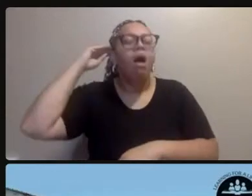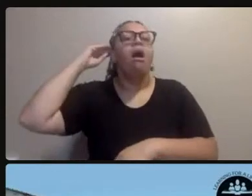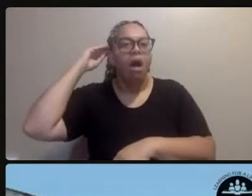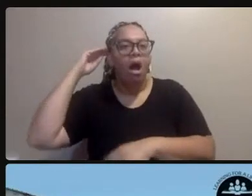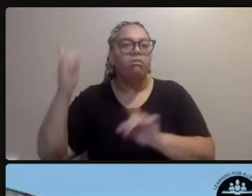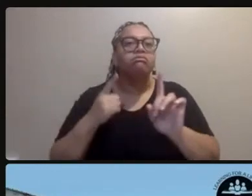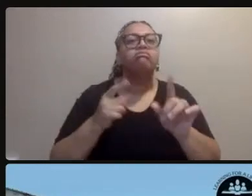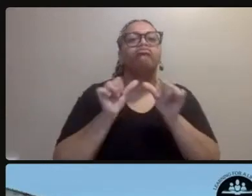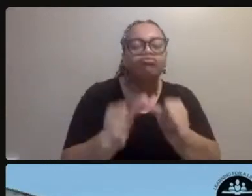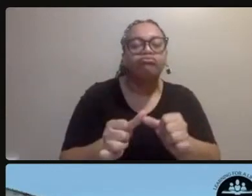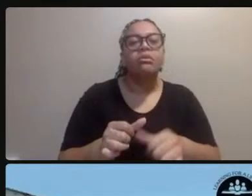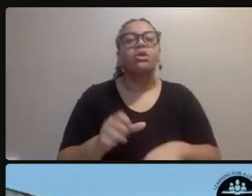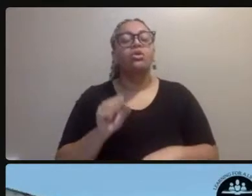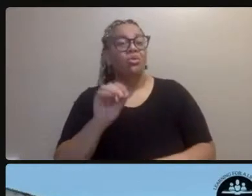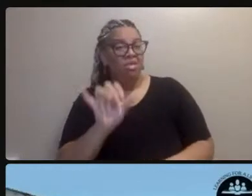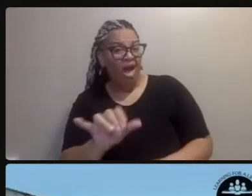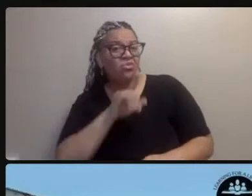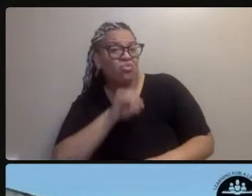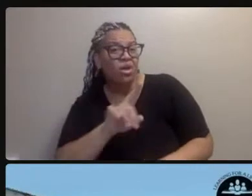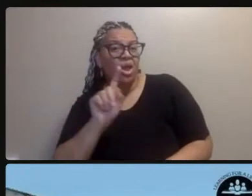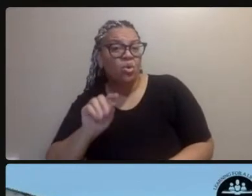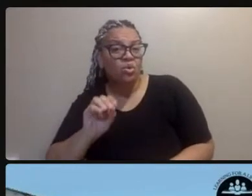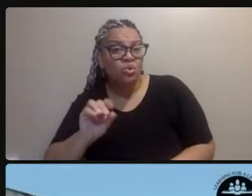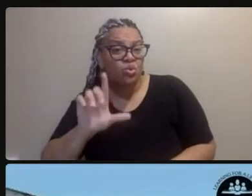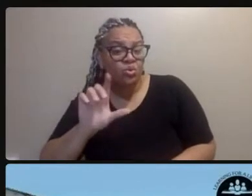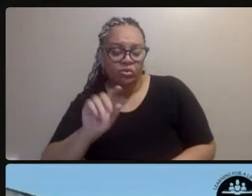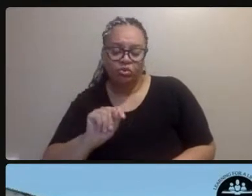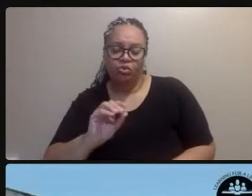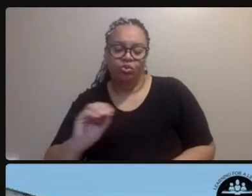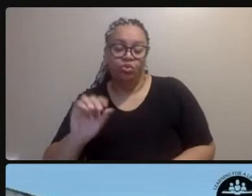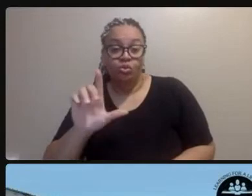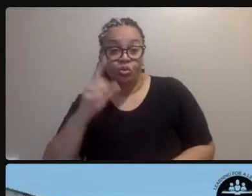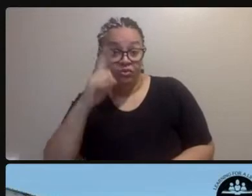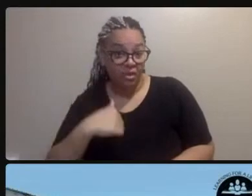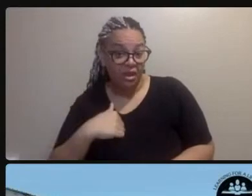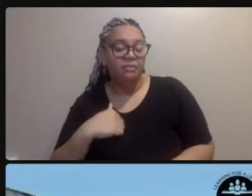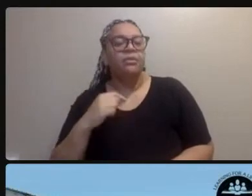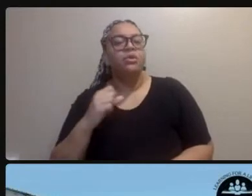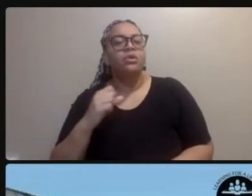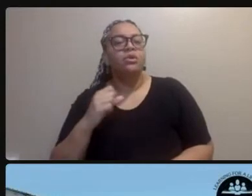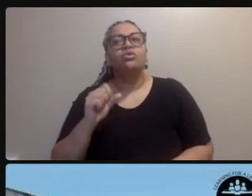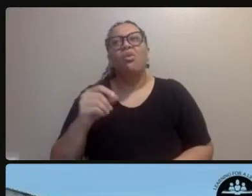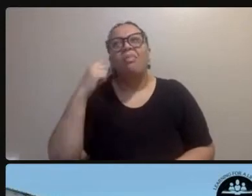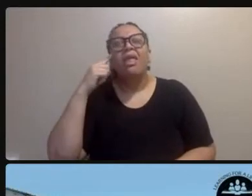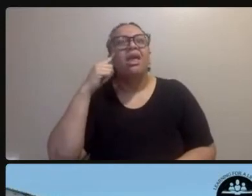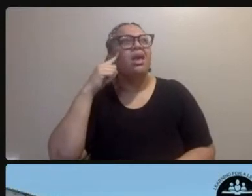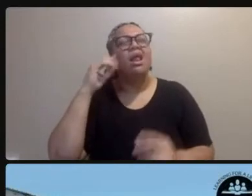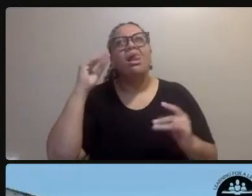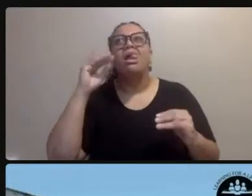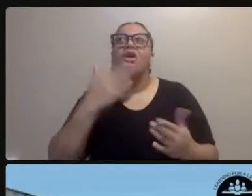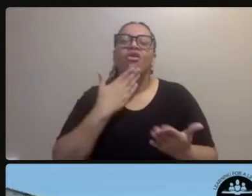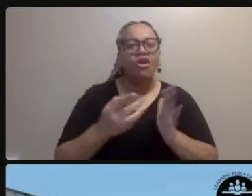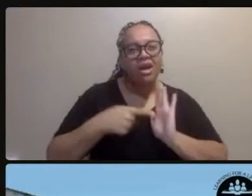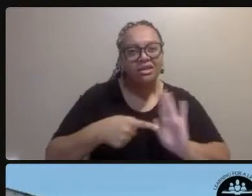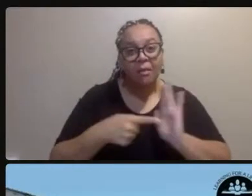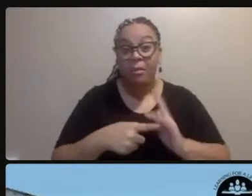AND SO I BELIEVE IN DATA IT'S IT'S IT'S A GREAT TOOL BUT